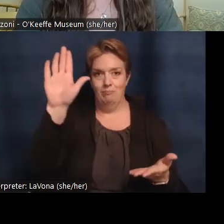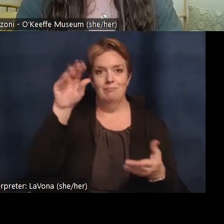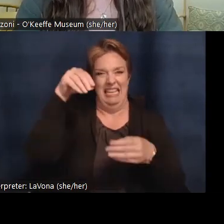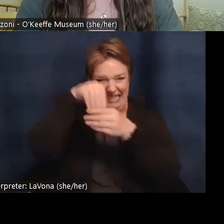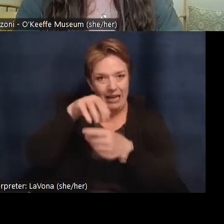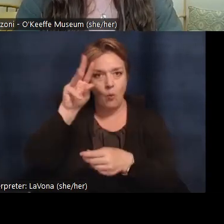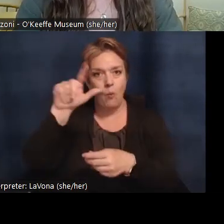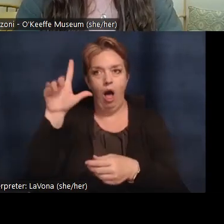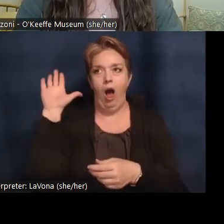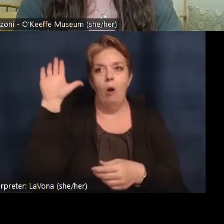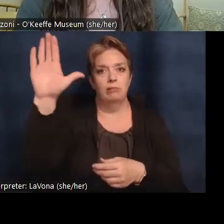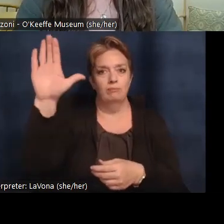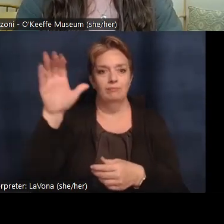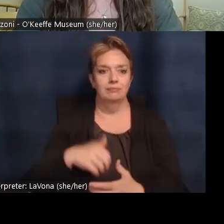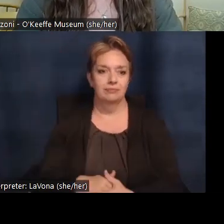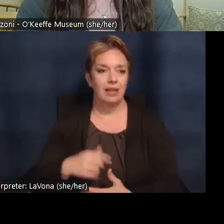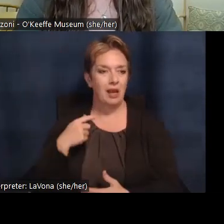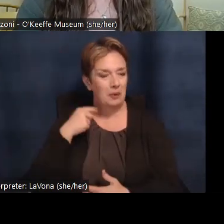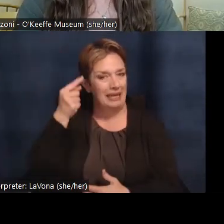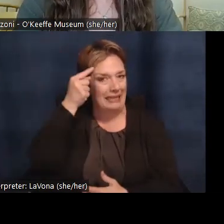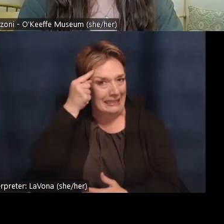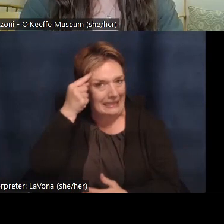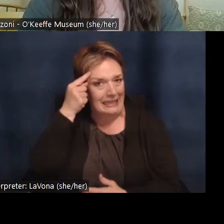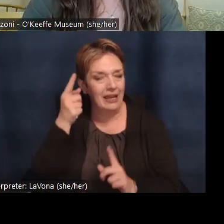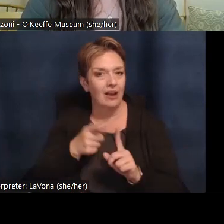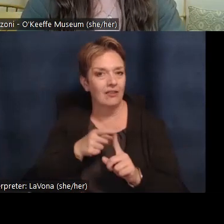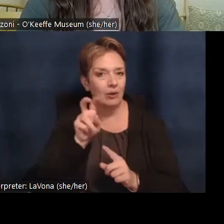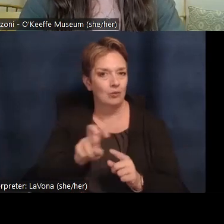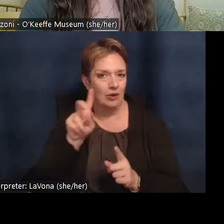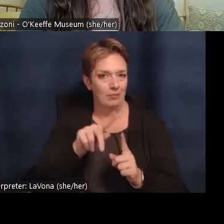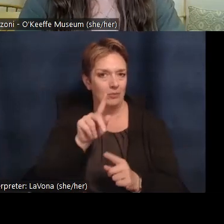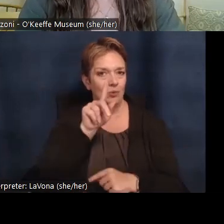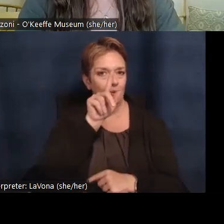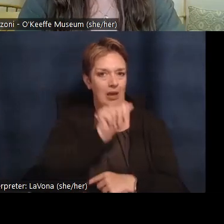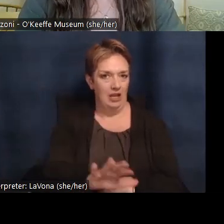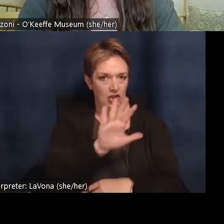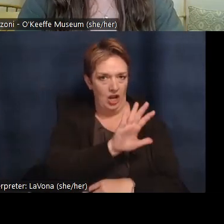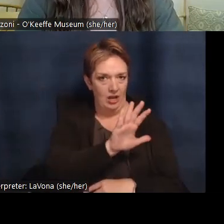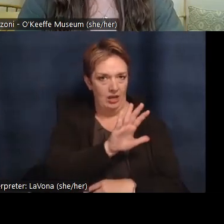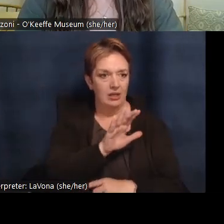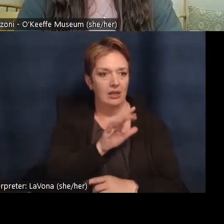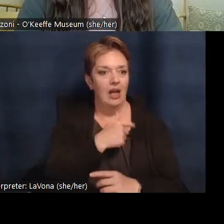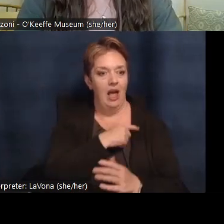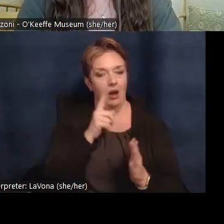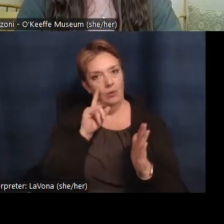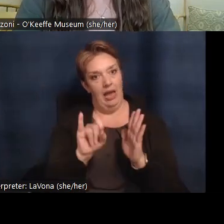And we believe she brought that back from a trip to East Asia, and we've identified it as being from 15th-century Thailand.